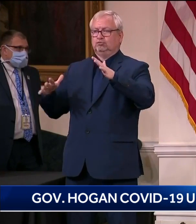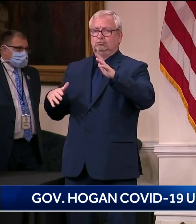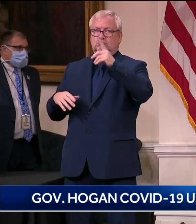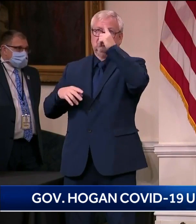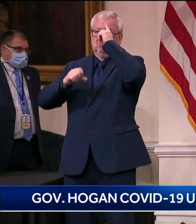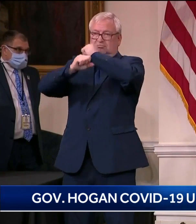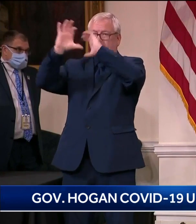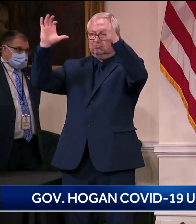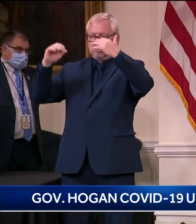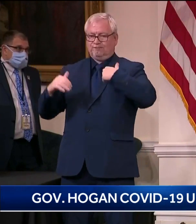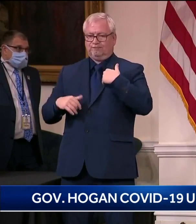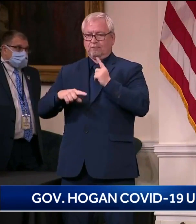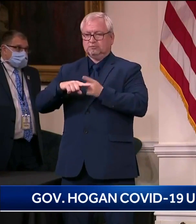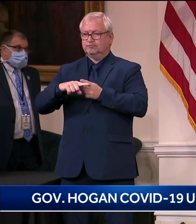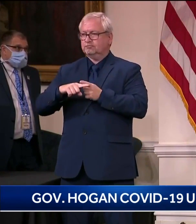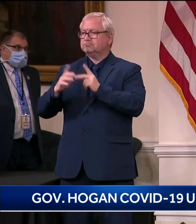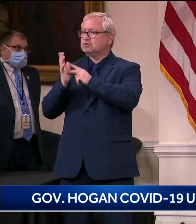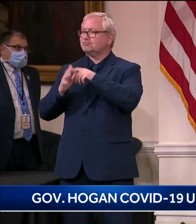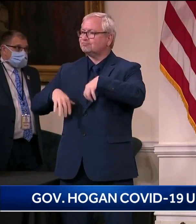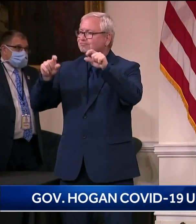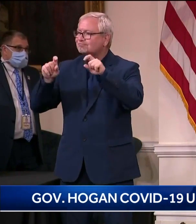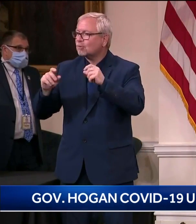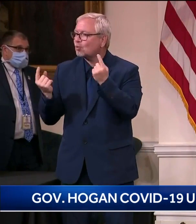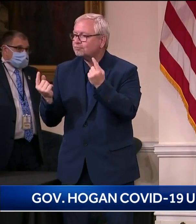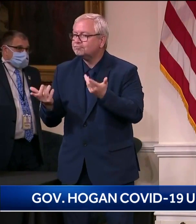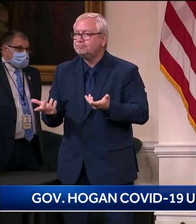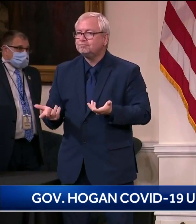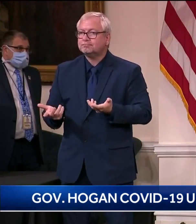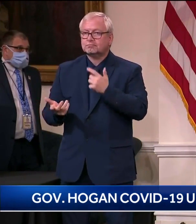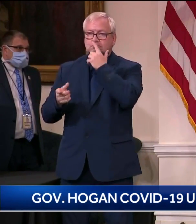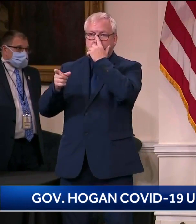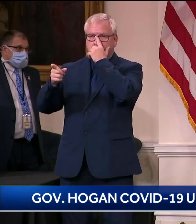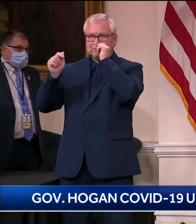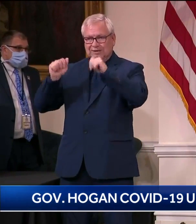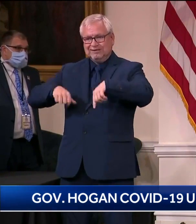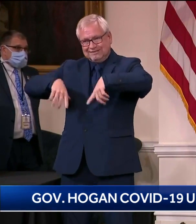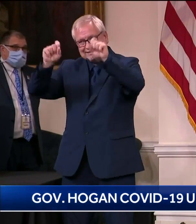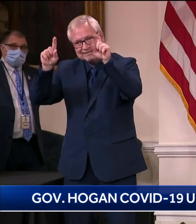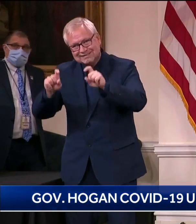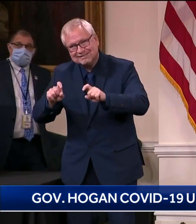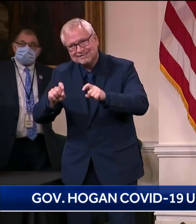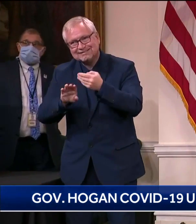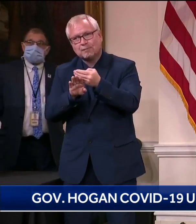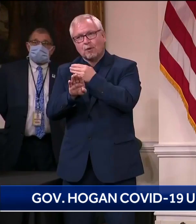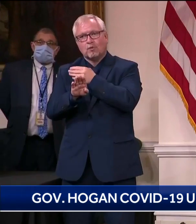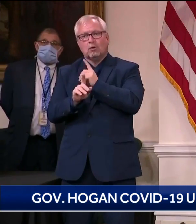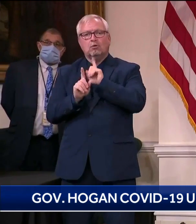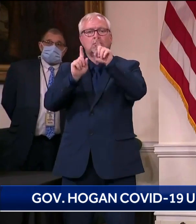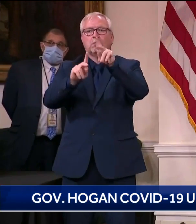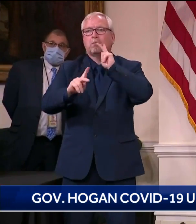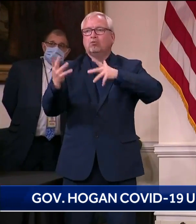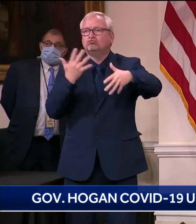I THINK DR. BIRX WAS SAYING IF YOU TRAVEL FOR THANKSGIVING, YOU SHOULD ASSUME YOU ARE INFECTED.